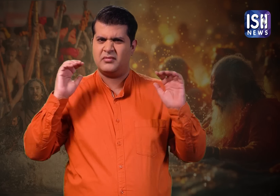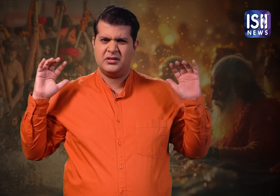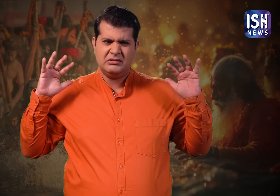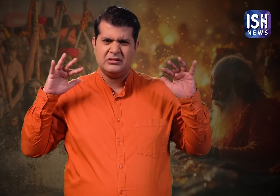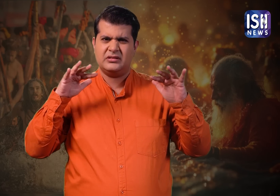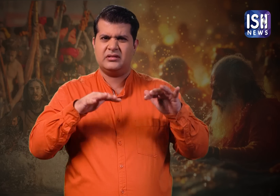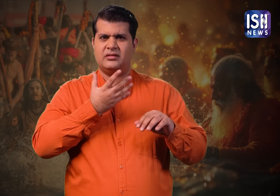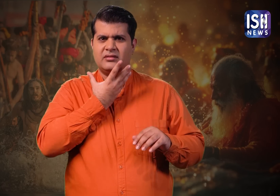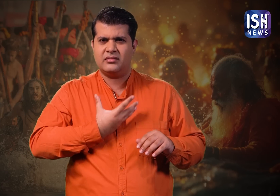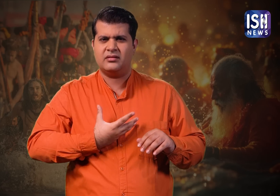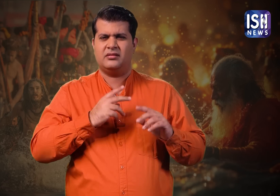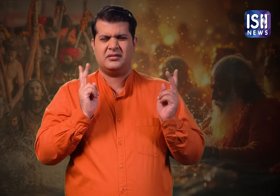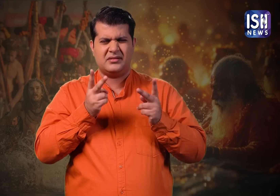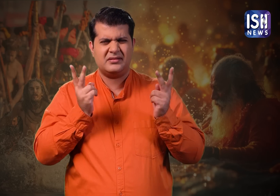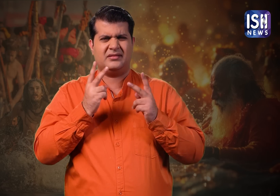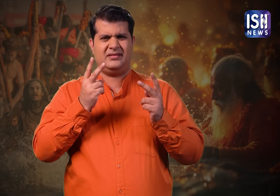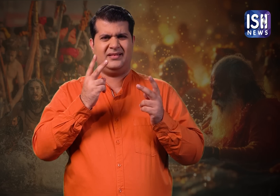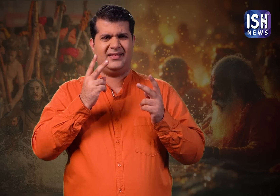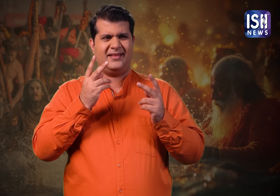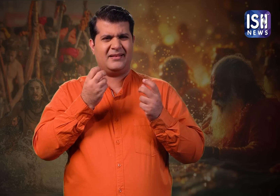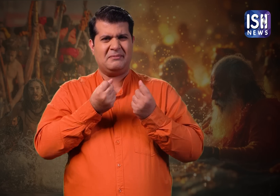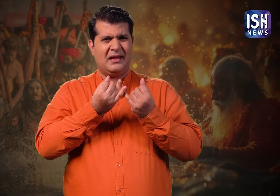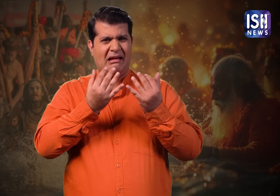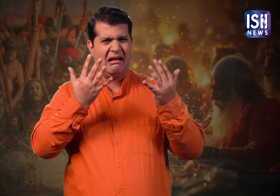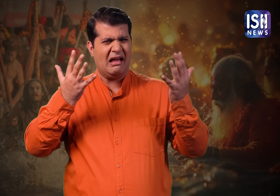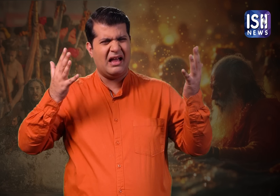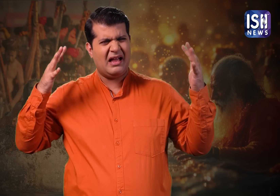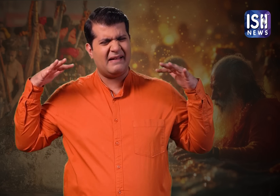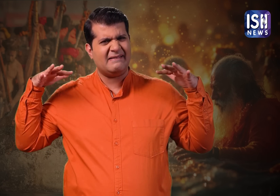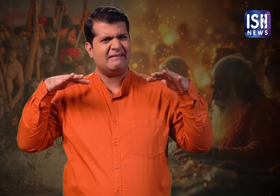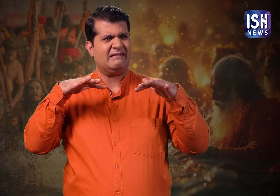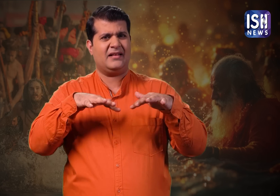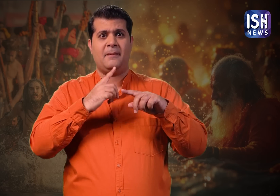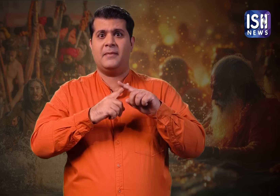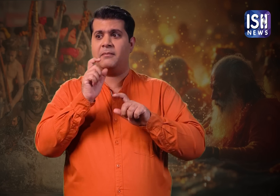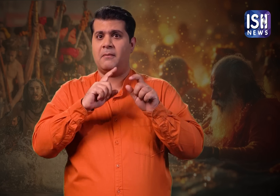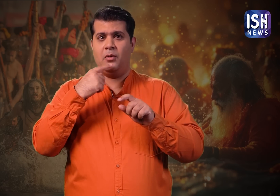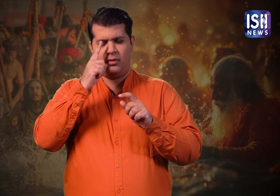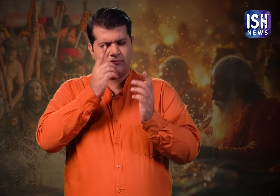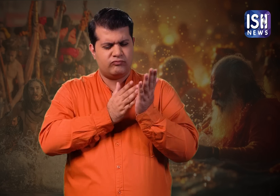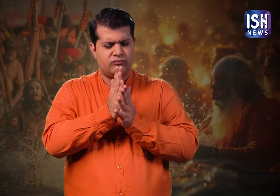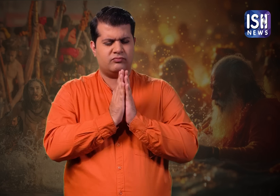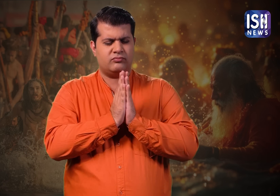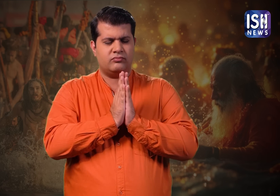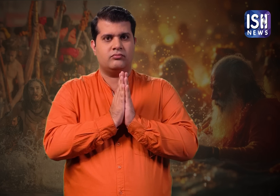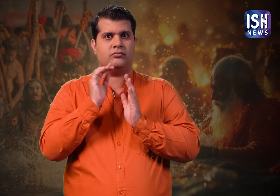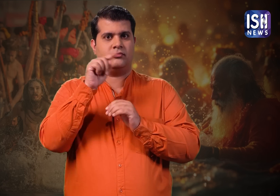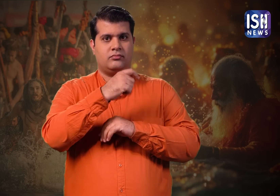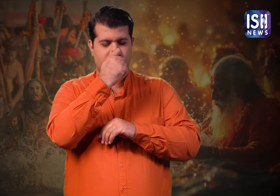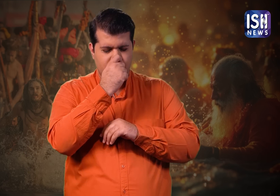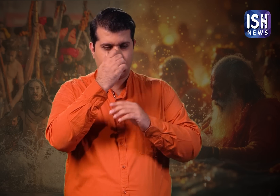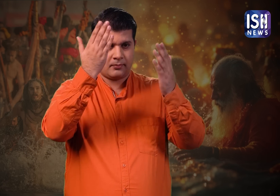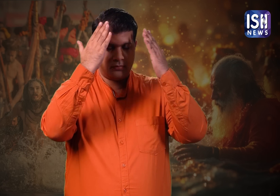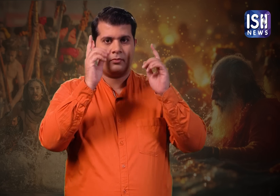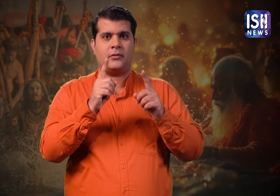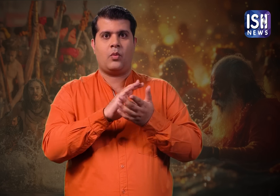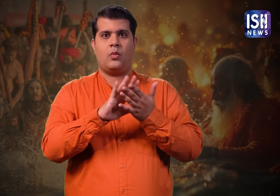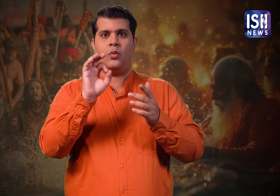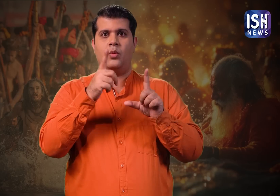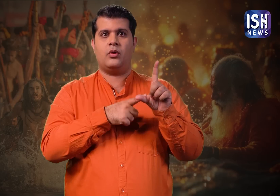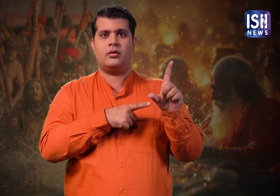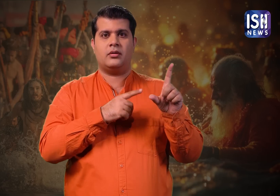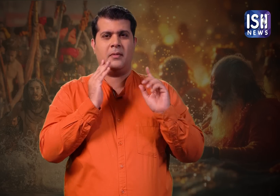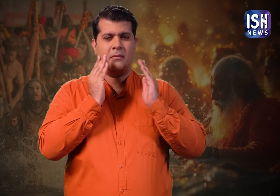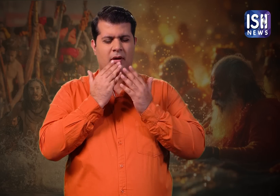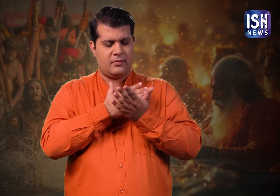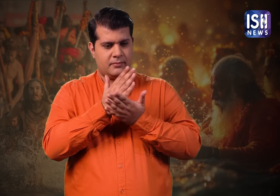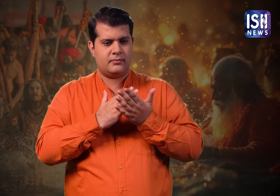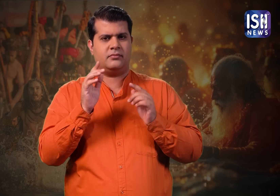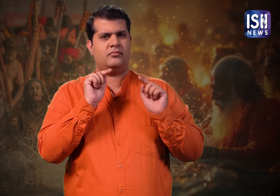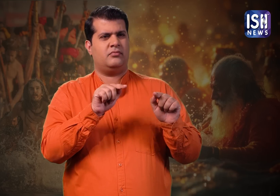Sadhus and various devotees have gone to Prayagraj as they believe that the holy dip in the river can help them achieve liberation.